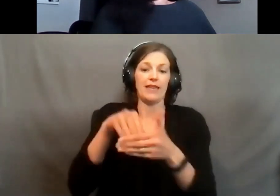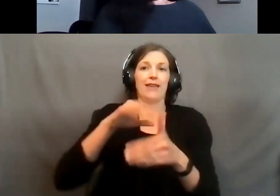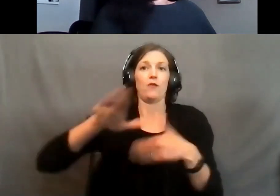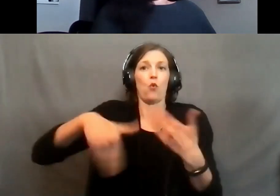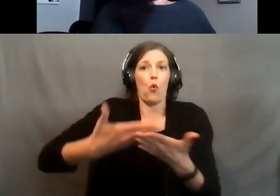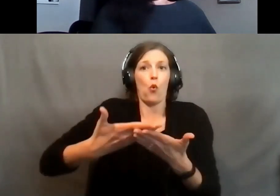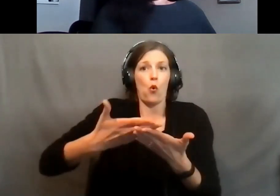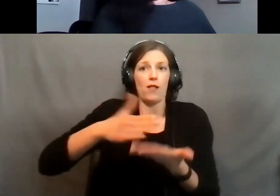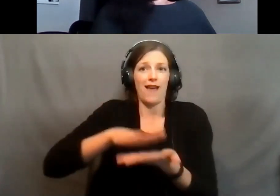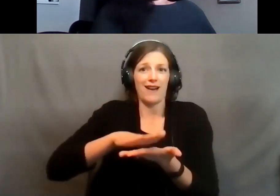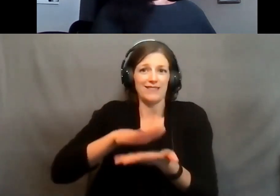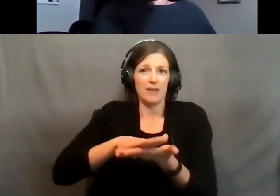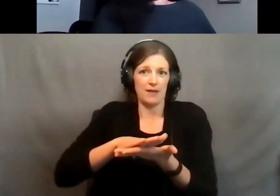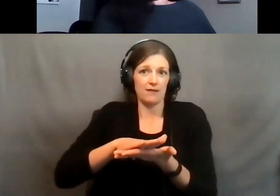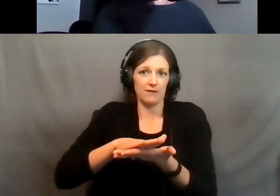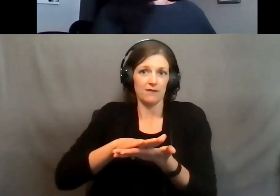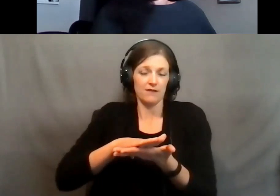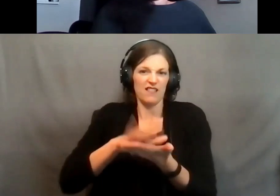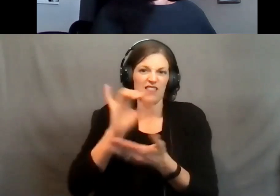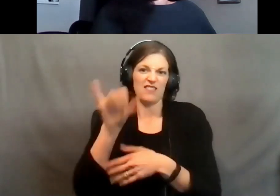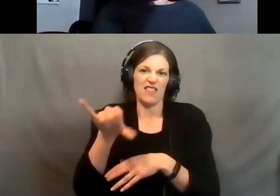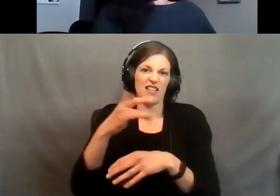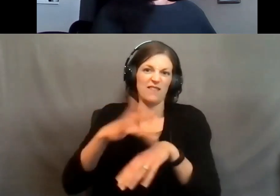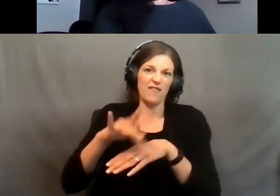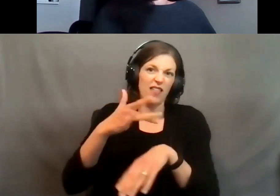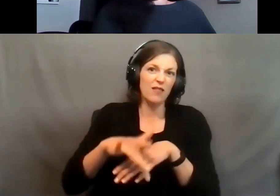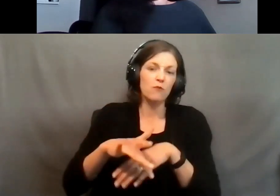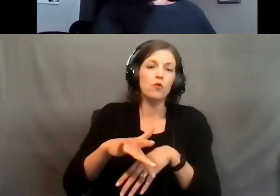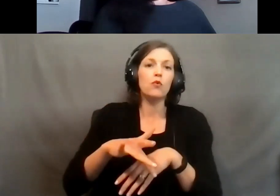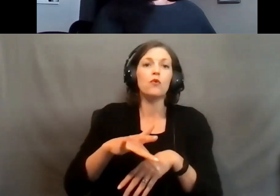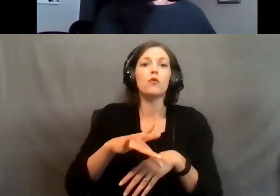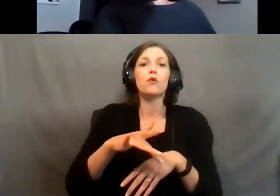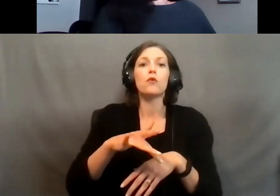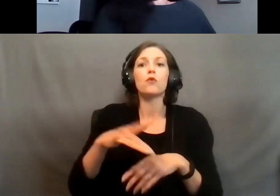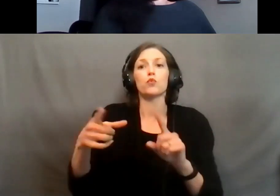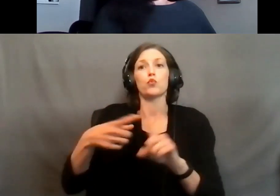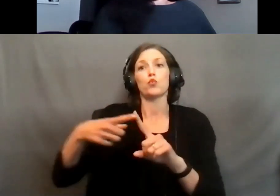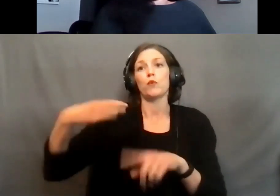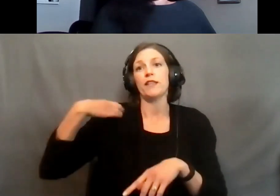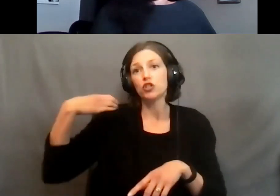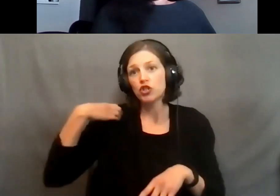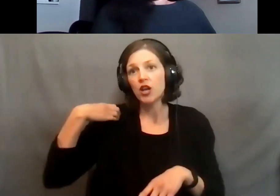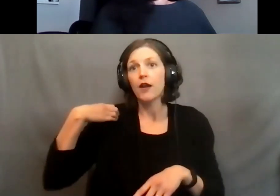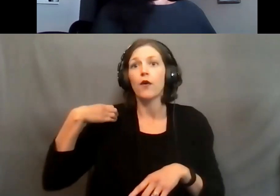one that will be available to 13:08:03 the chair or moderator of that